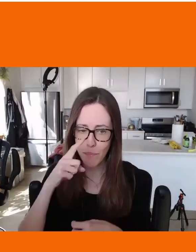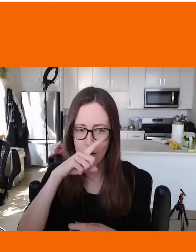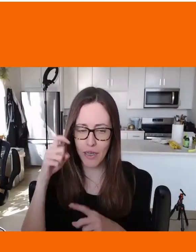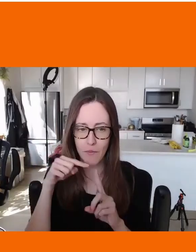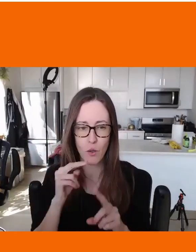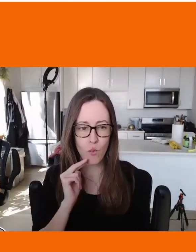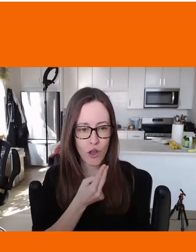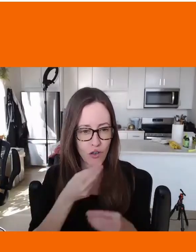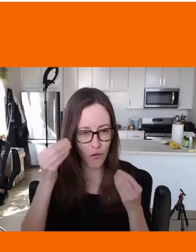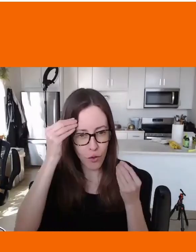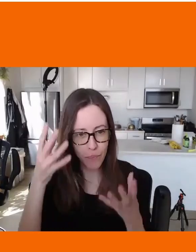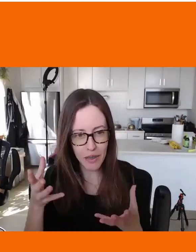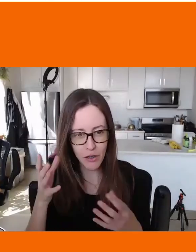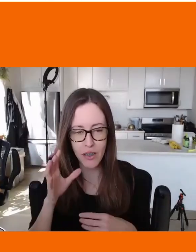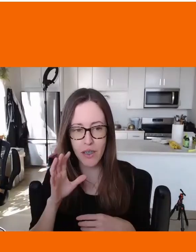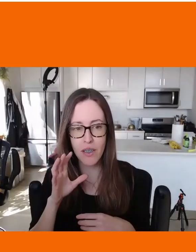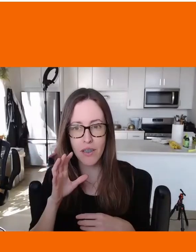It was surprisingly challenging to do this.